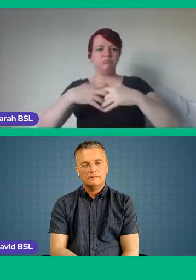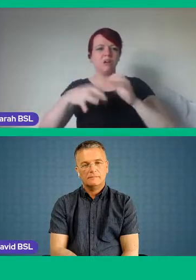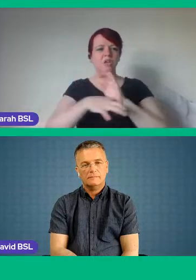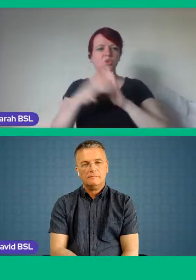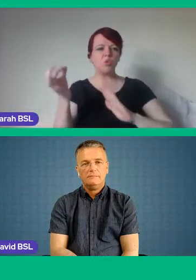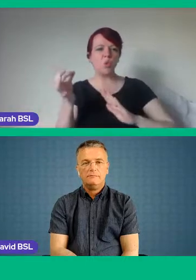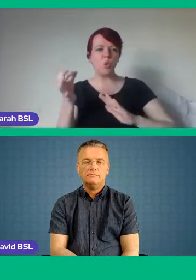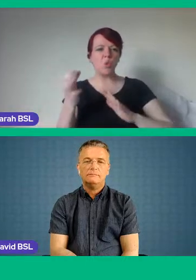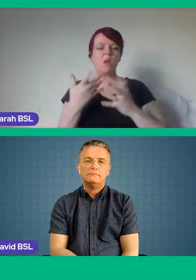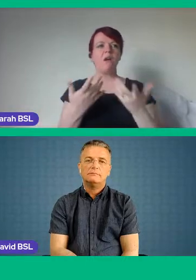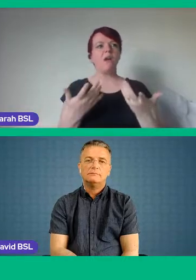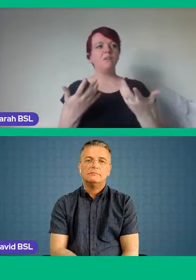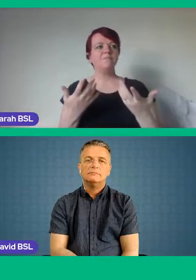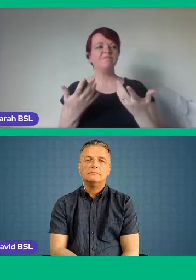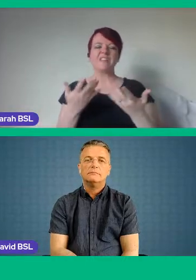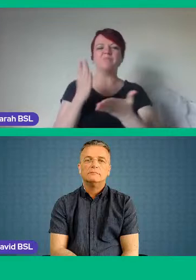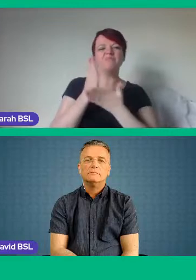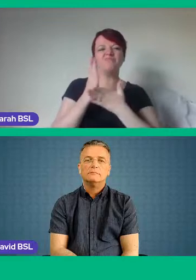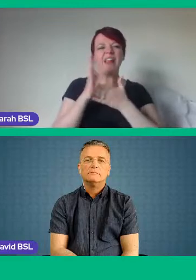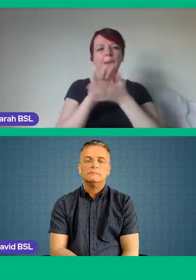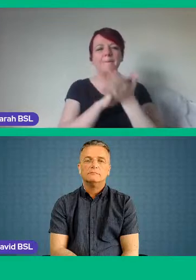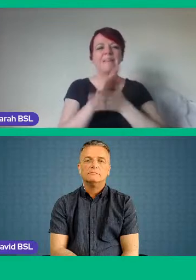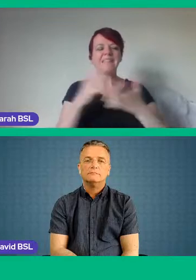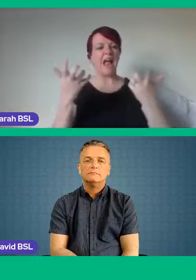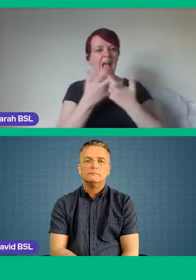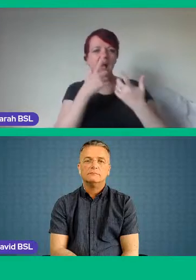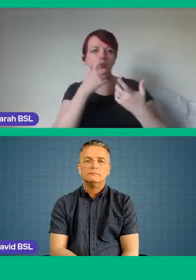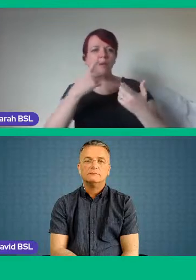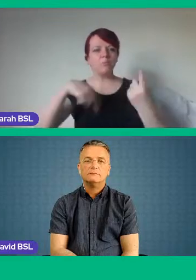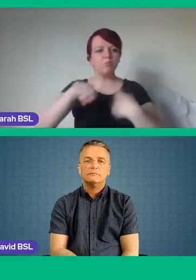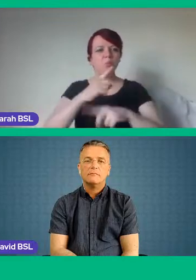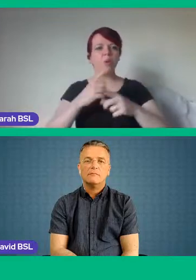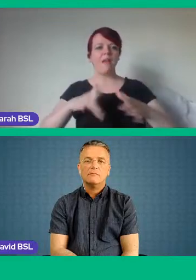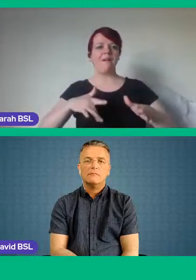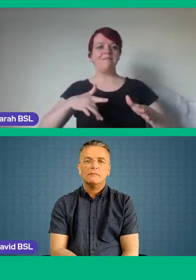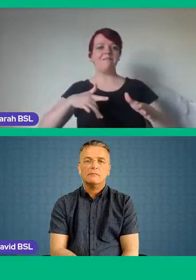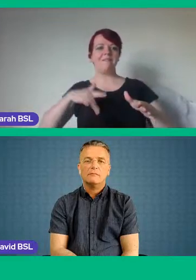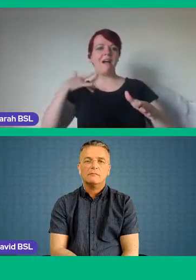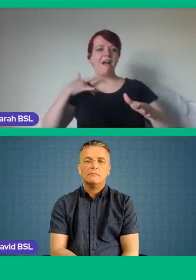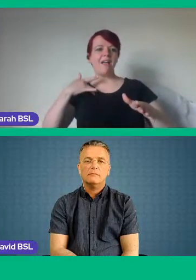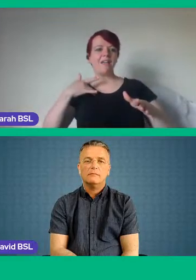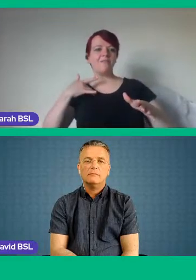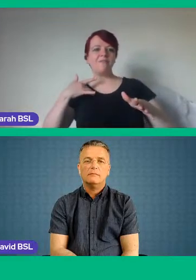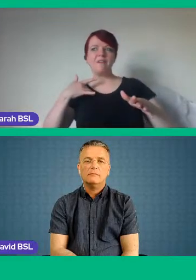is really a fancy way of saying "how can we live composed sound to be all